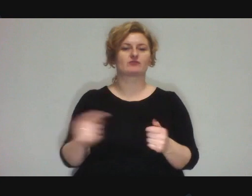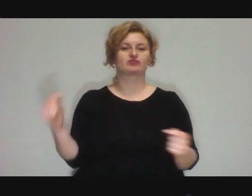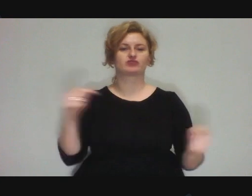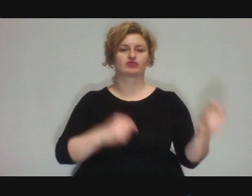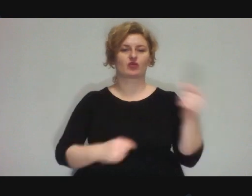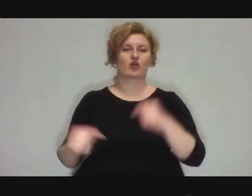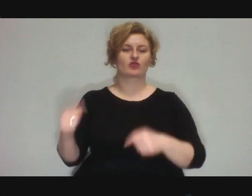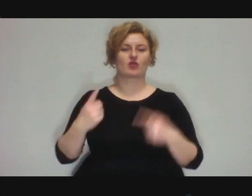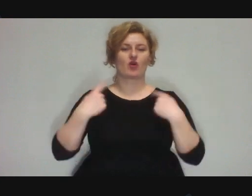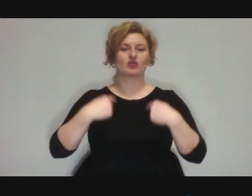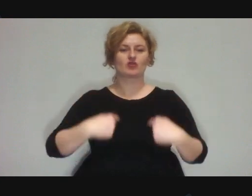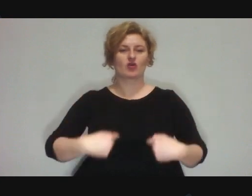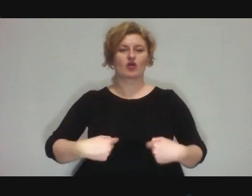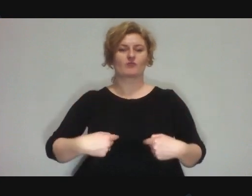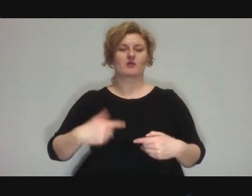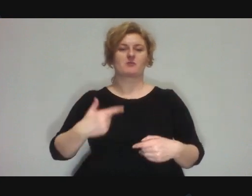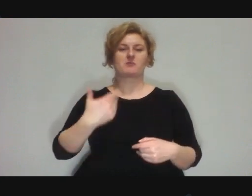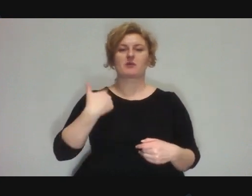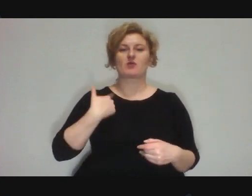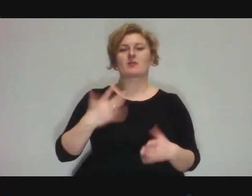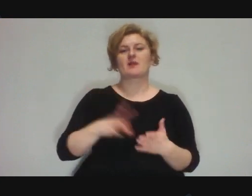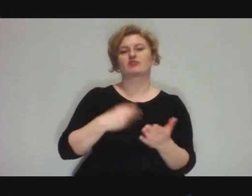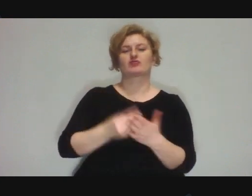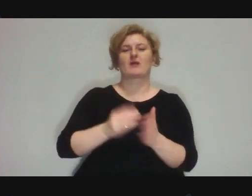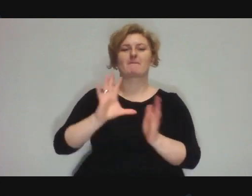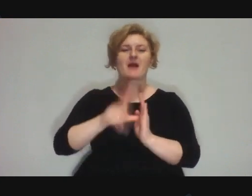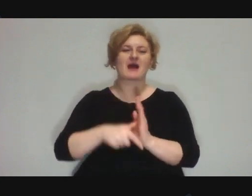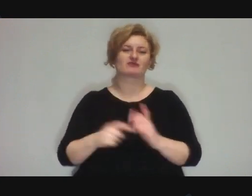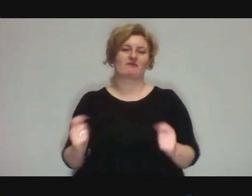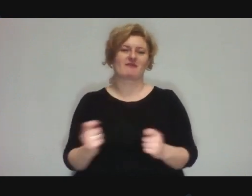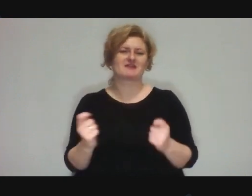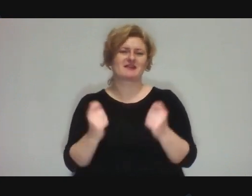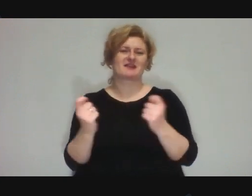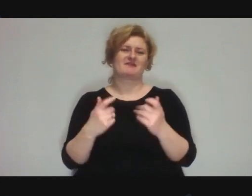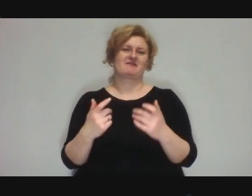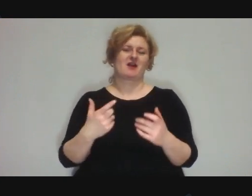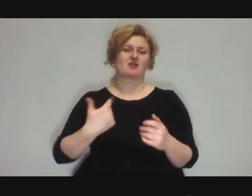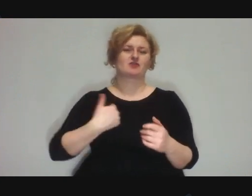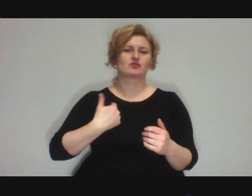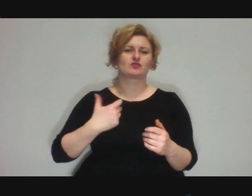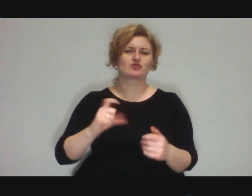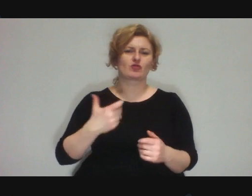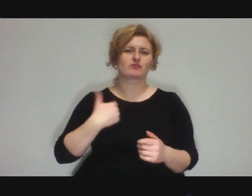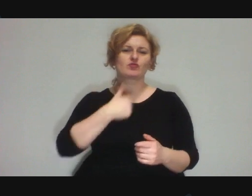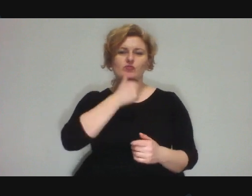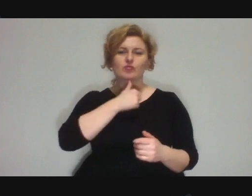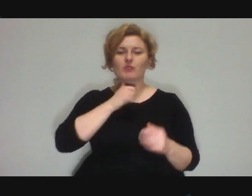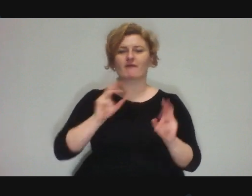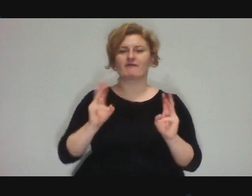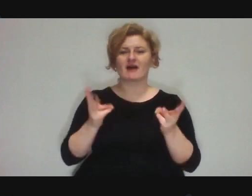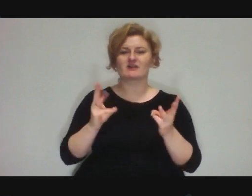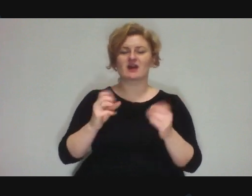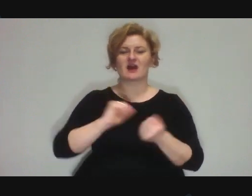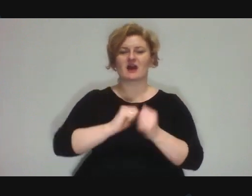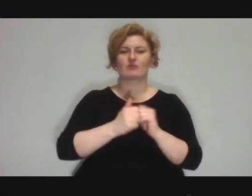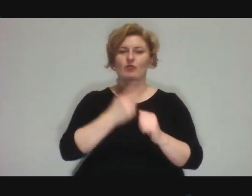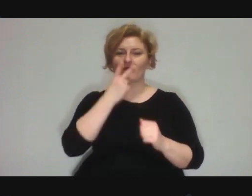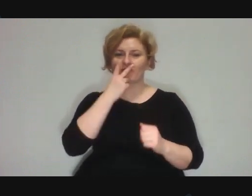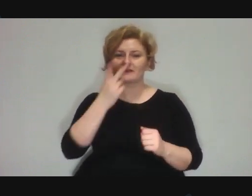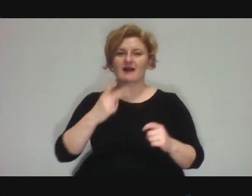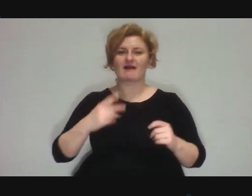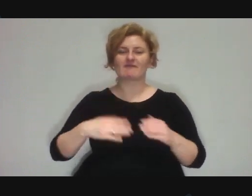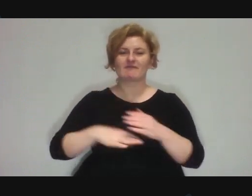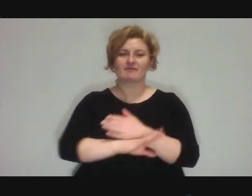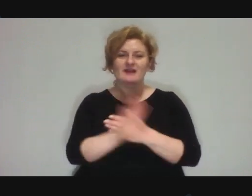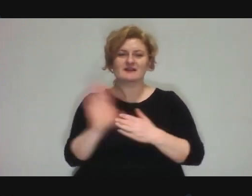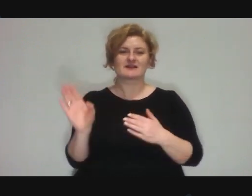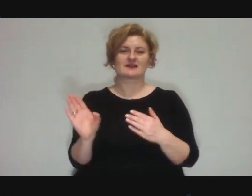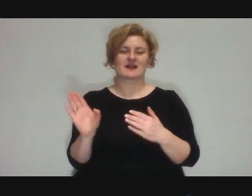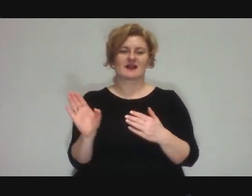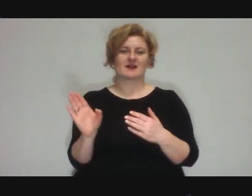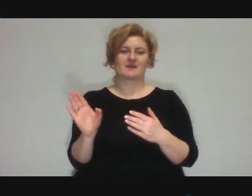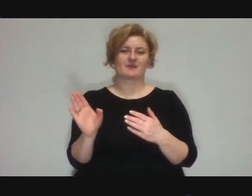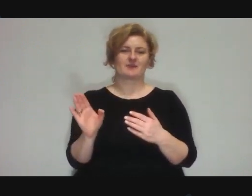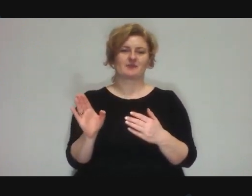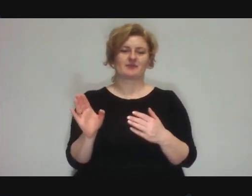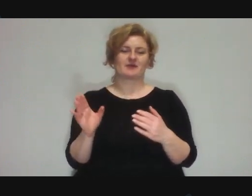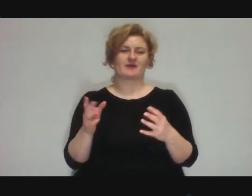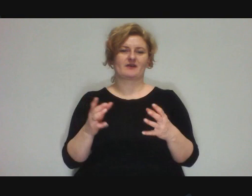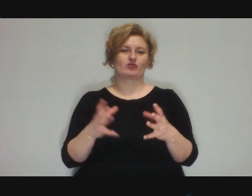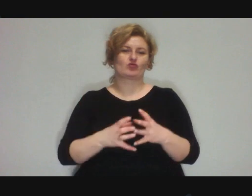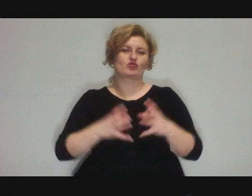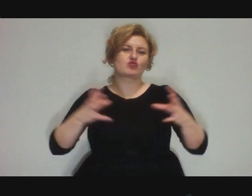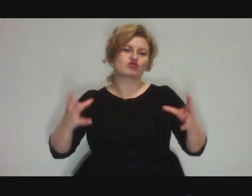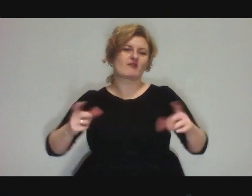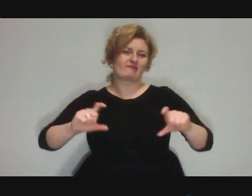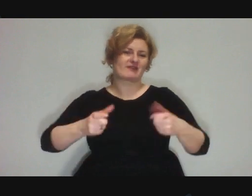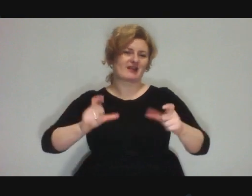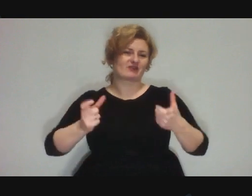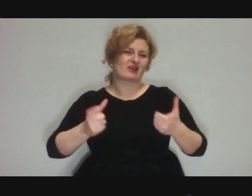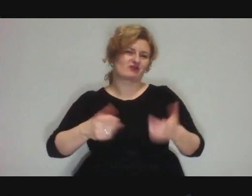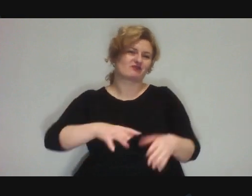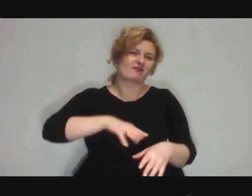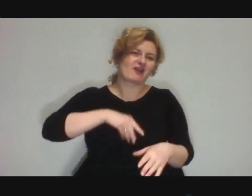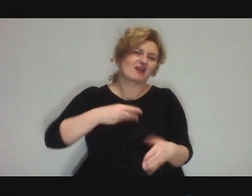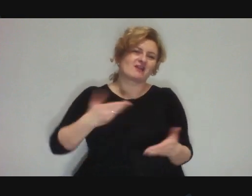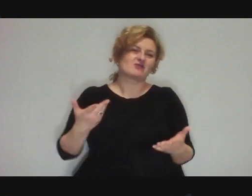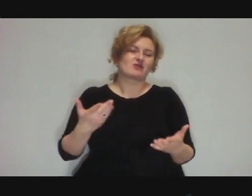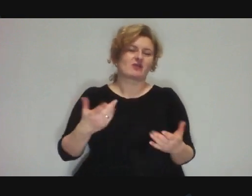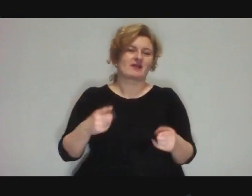and say that they tried to do something at a city picnic or they saw a performance at some bigger, mass event and that's why they want to try it themselves.